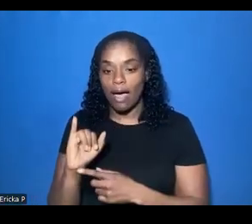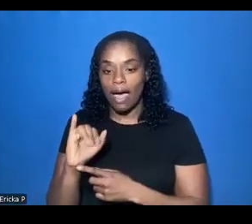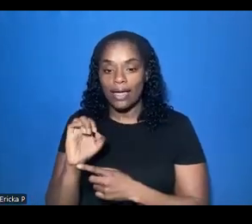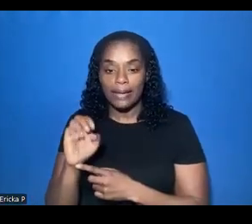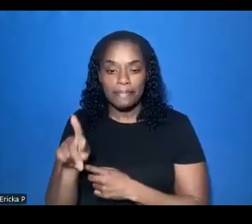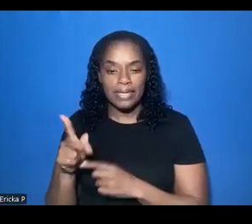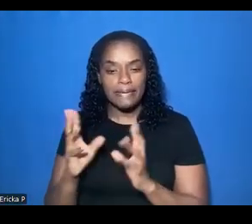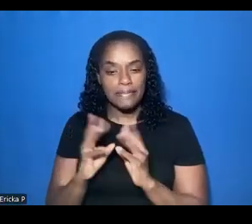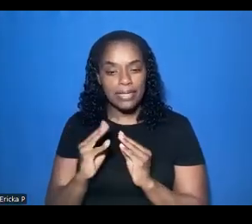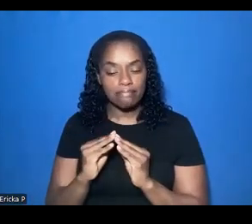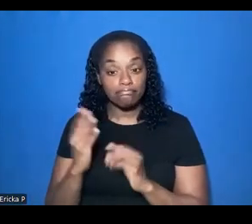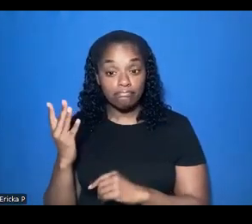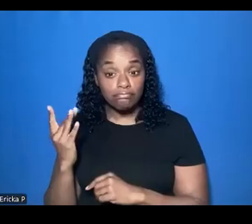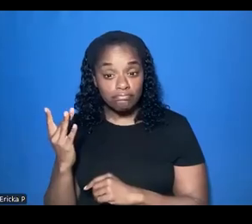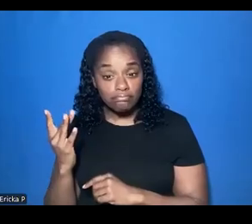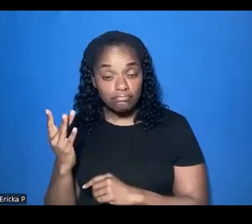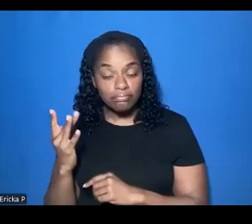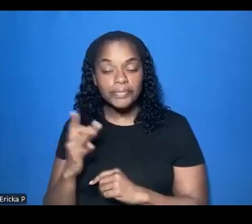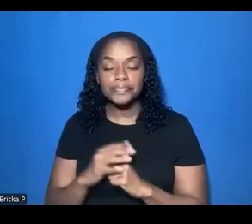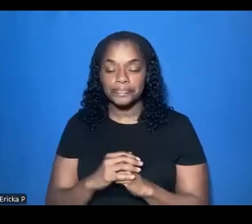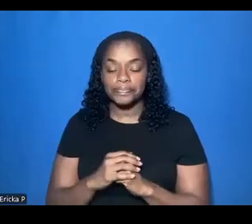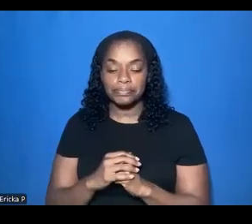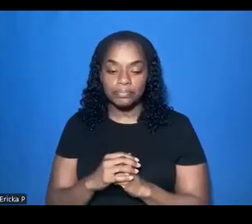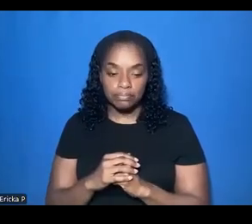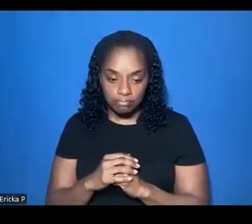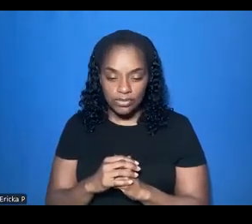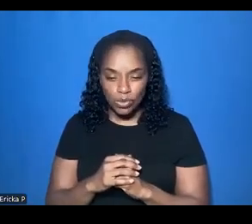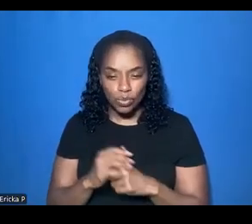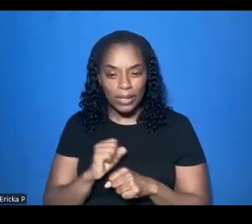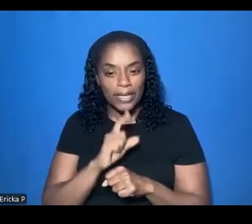Why do you want to do that? You want to do that because you want to have an opportunity